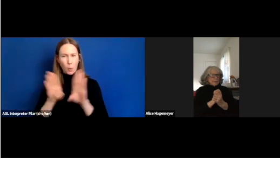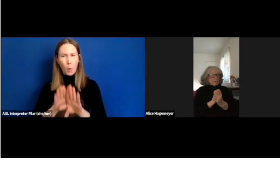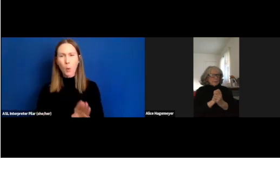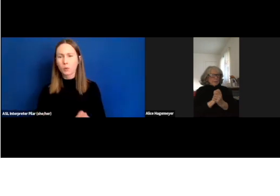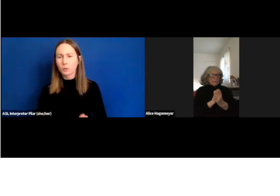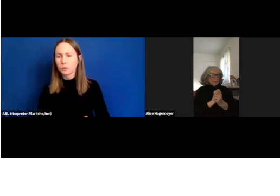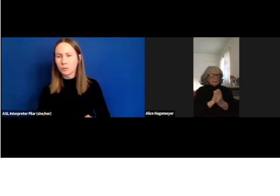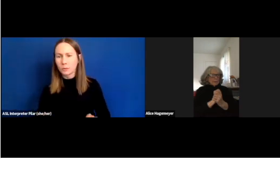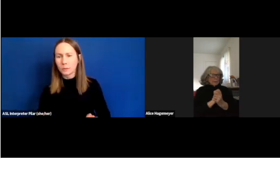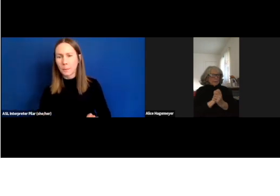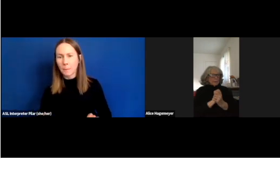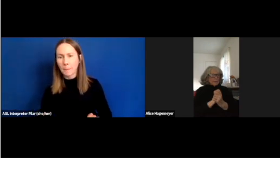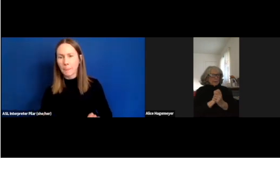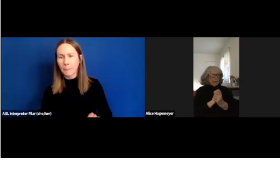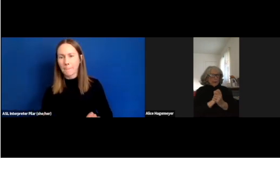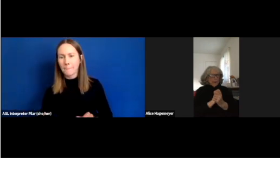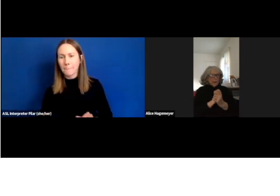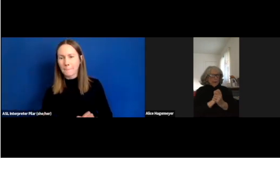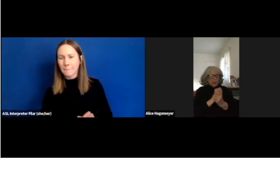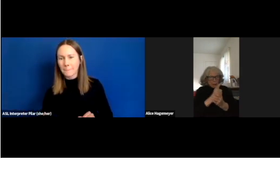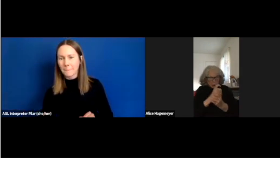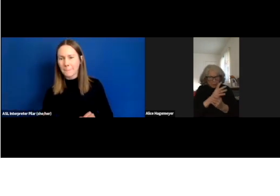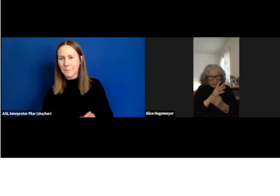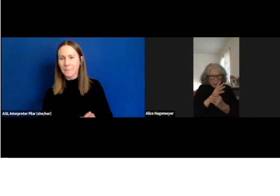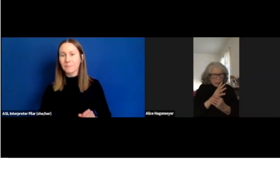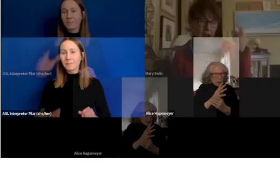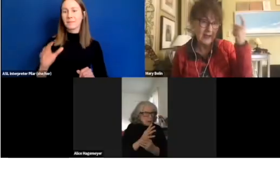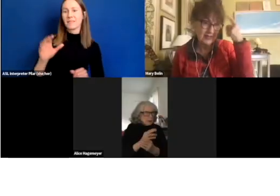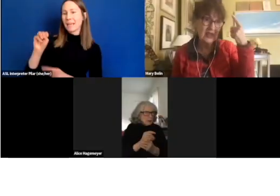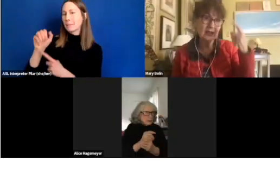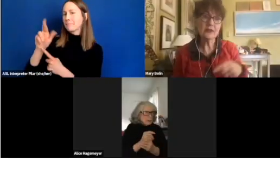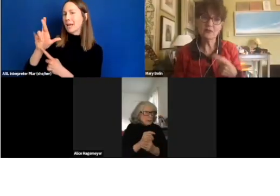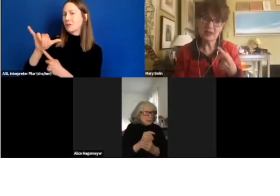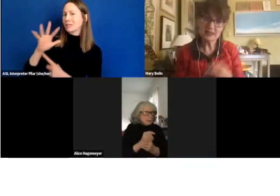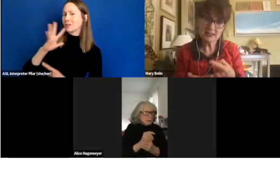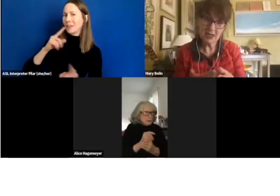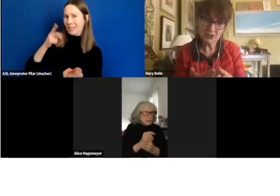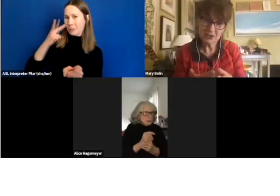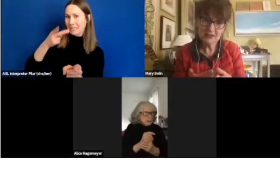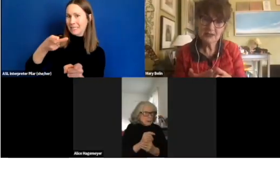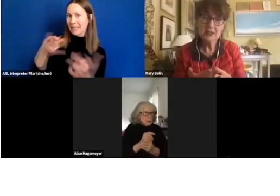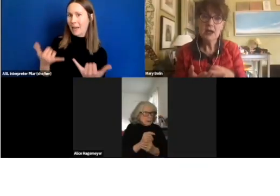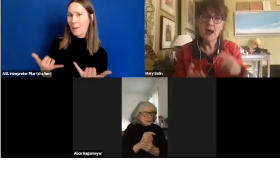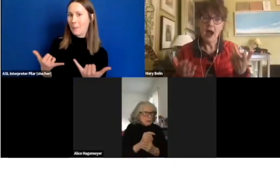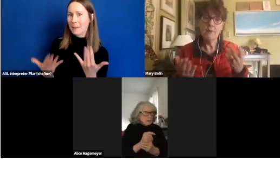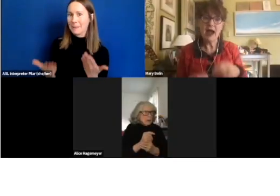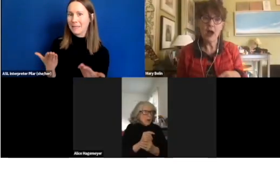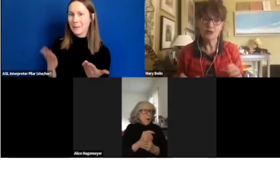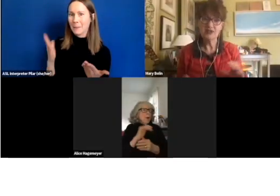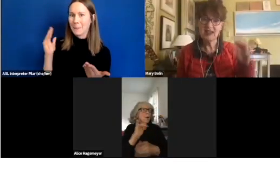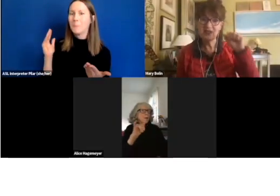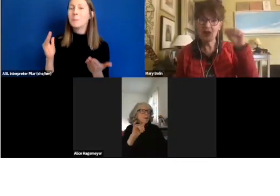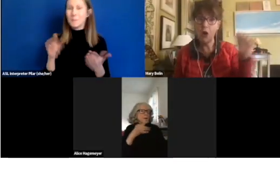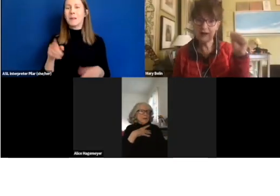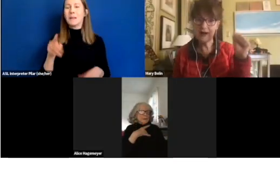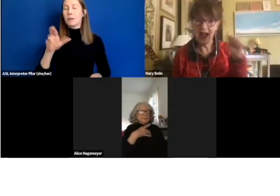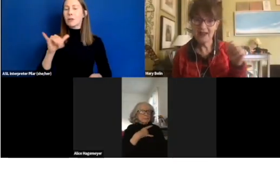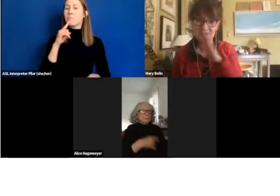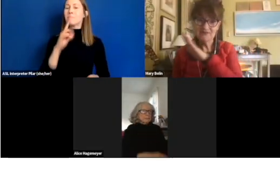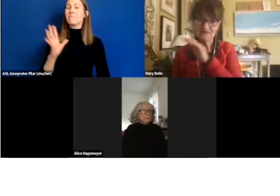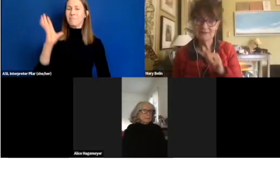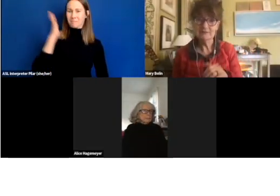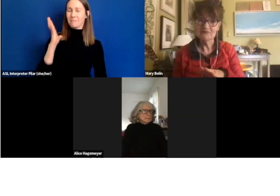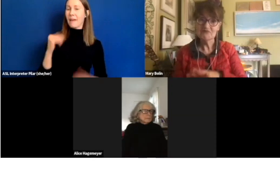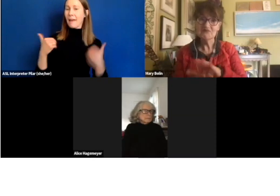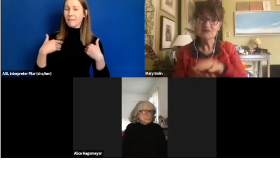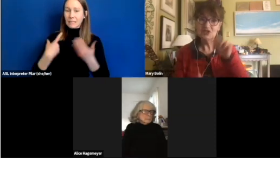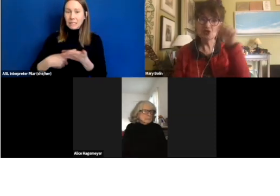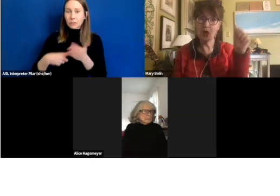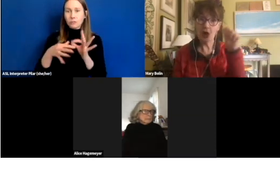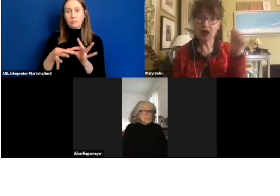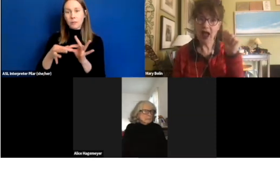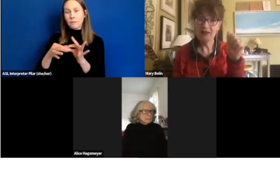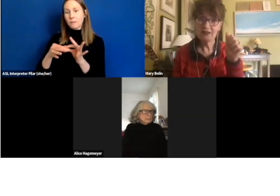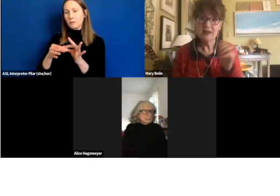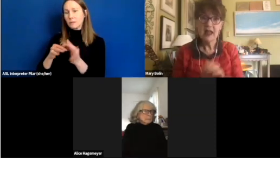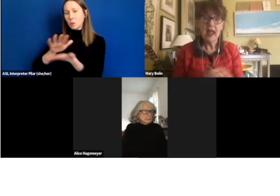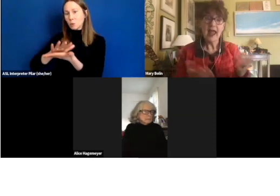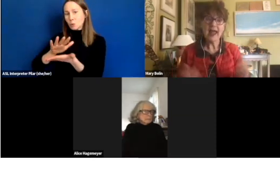But in the past, I think there have been discussions about their archive, school archive.